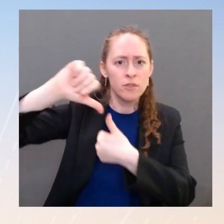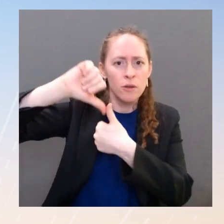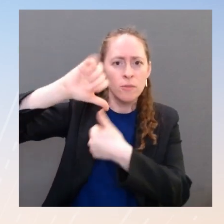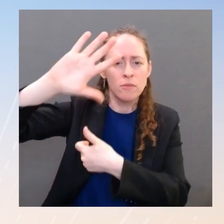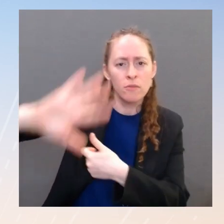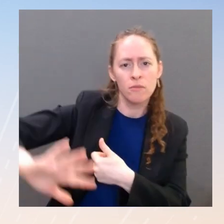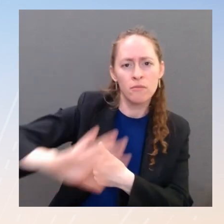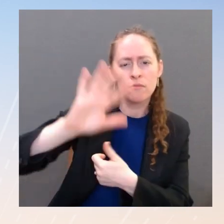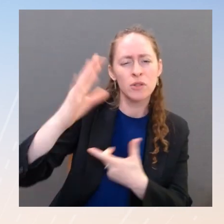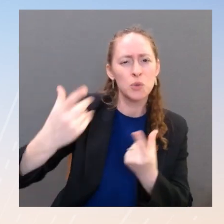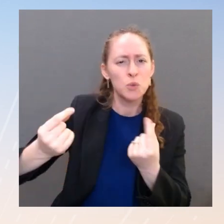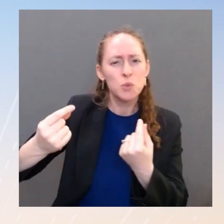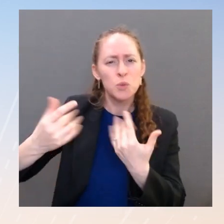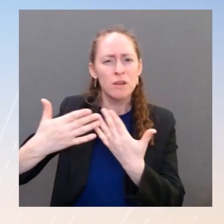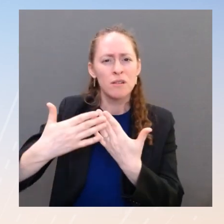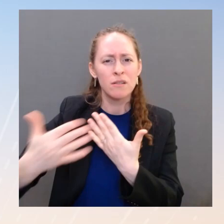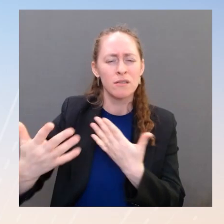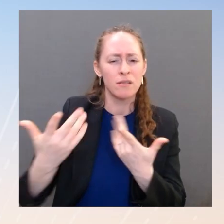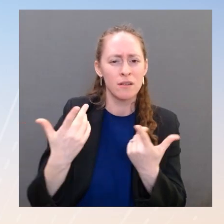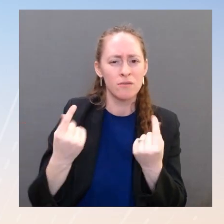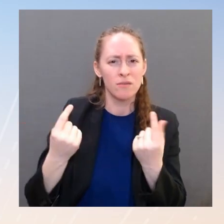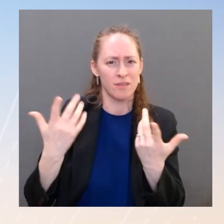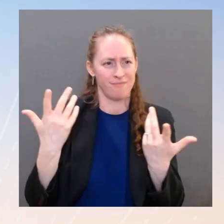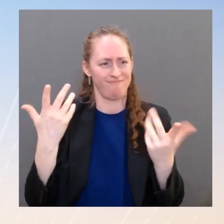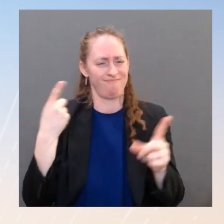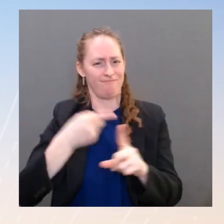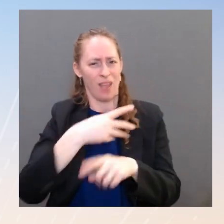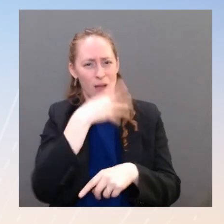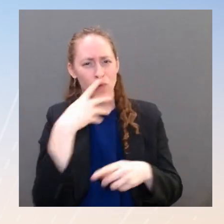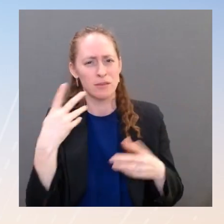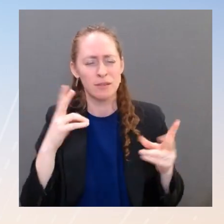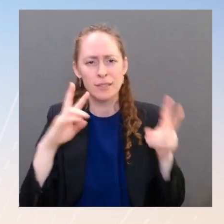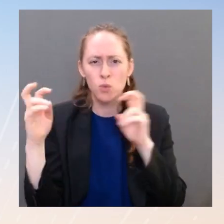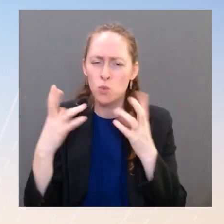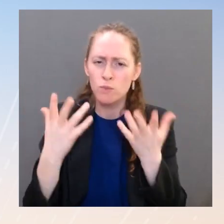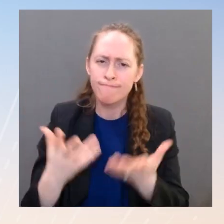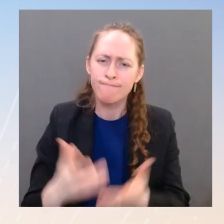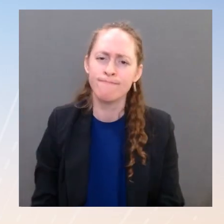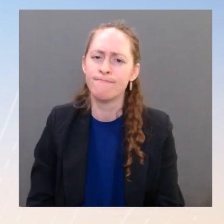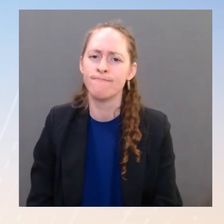which, again, was very constructive. It was neither threatening nor pressing in that manner.